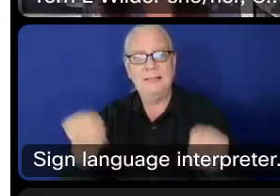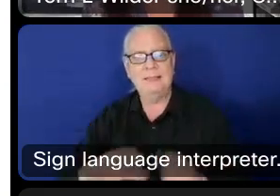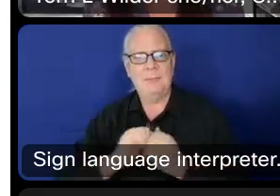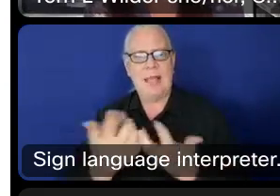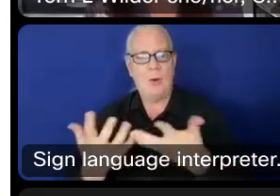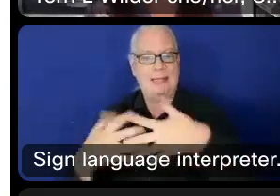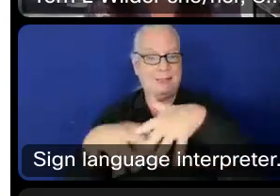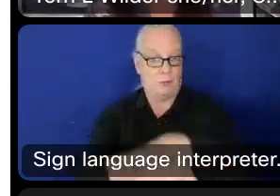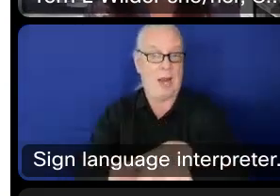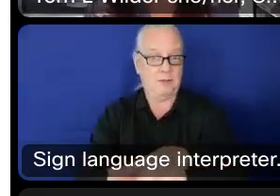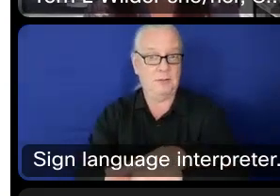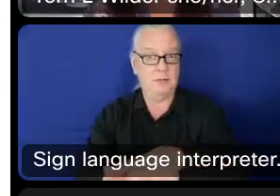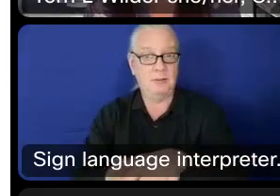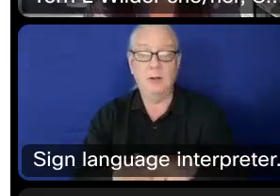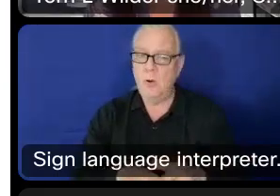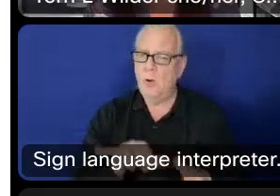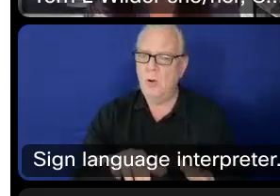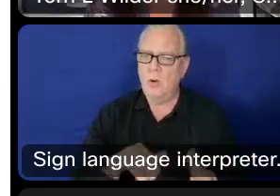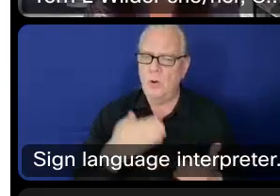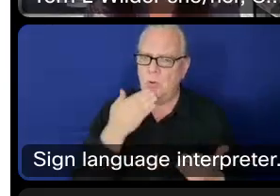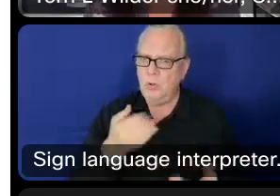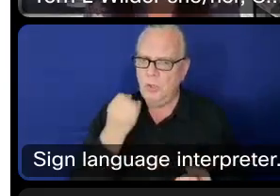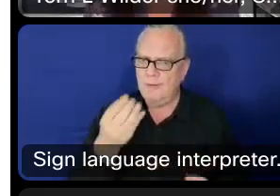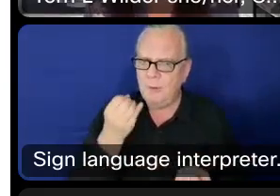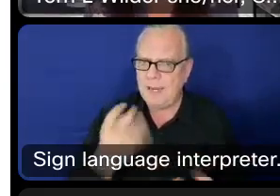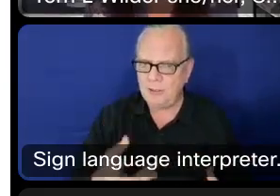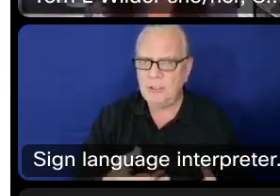should say was informed and created with people living with